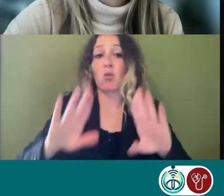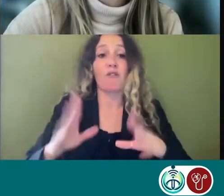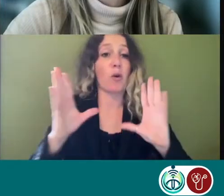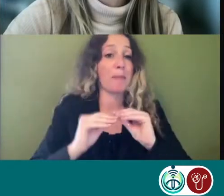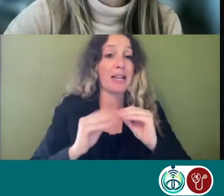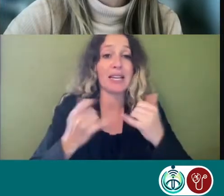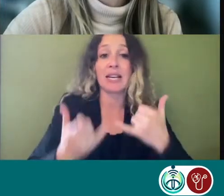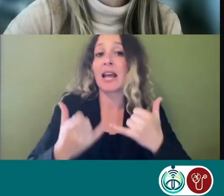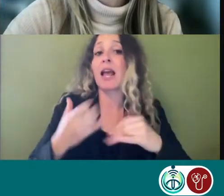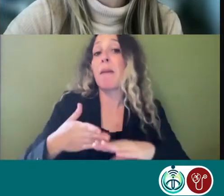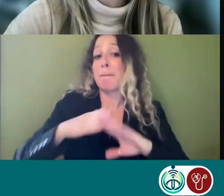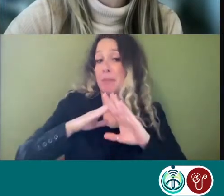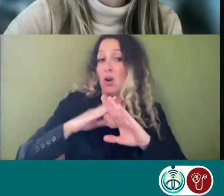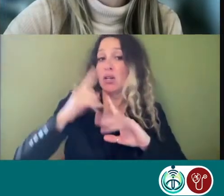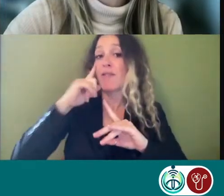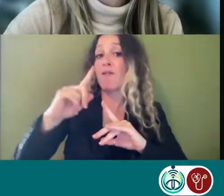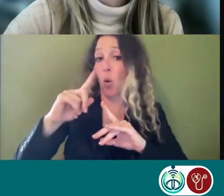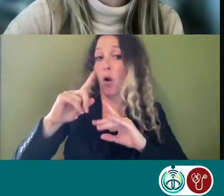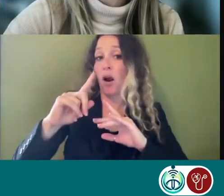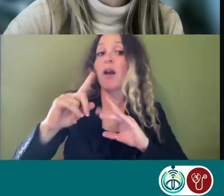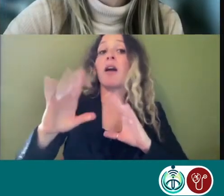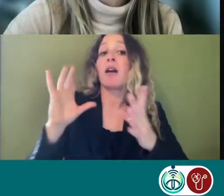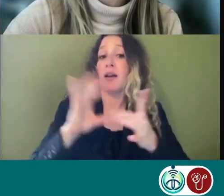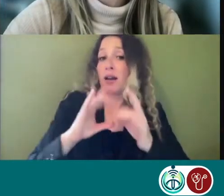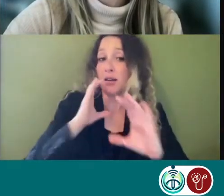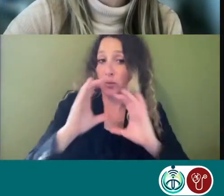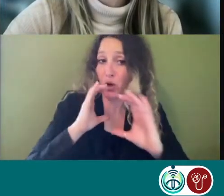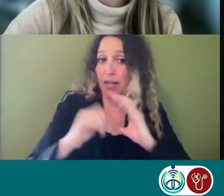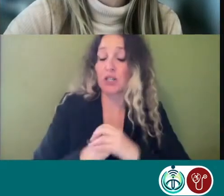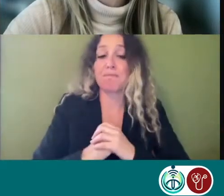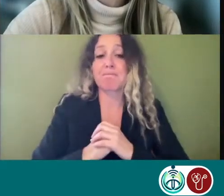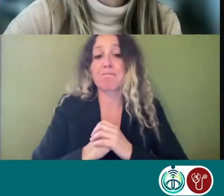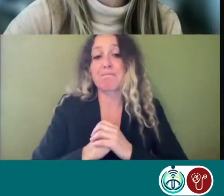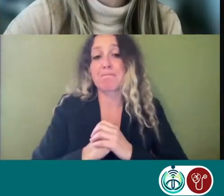connection and communication. So several people had described situations where they had challenges